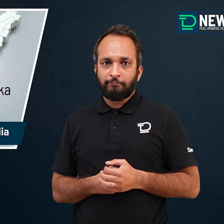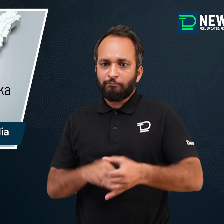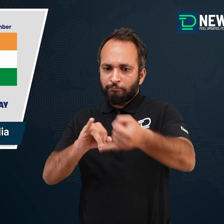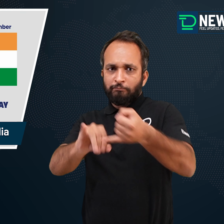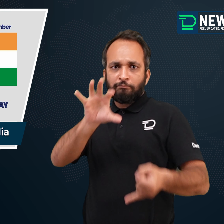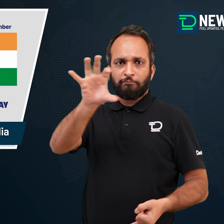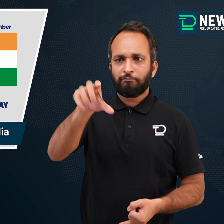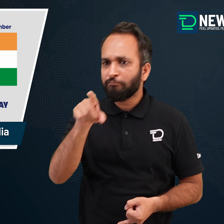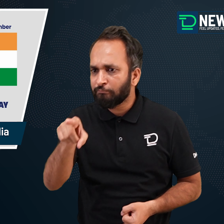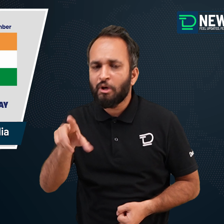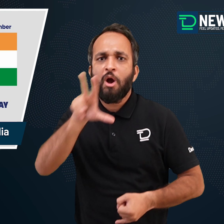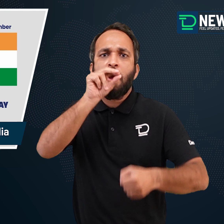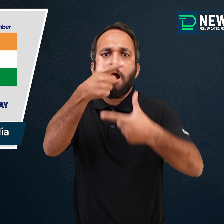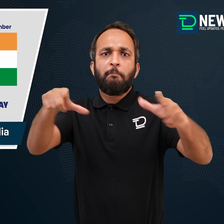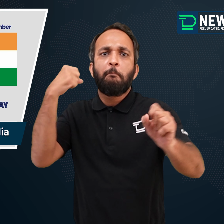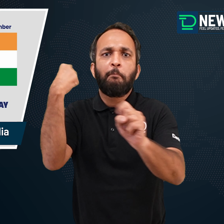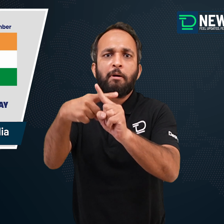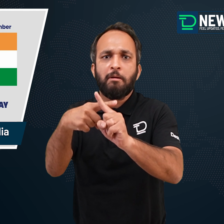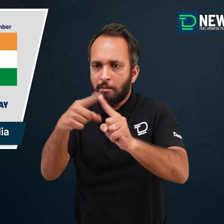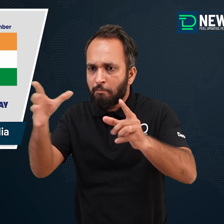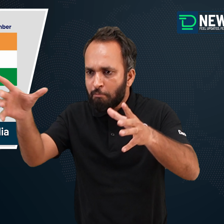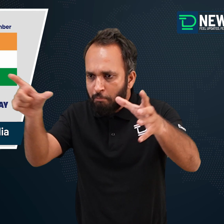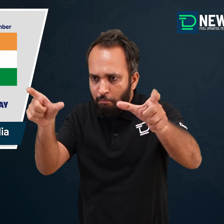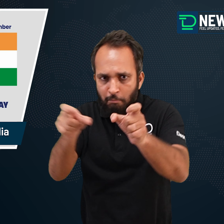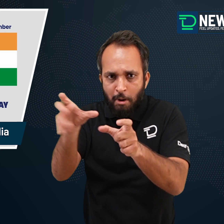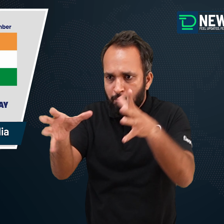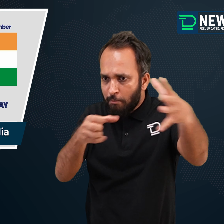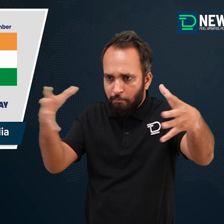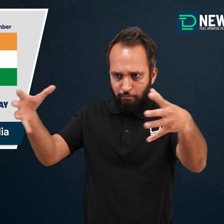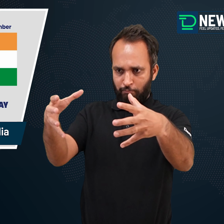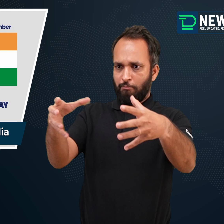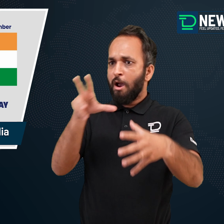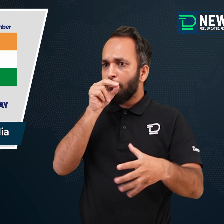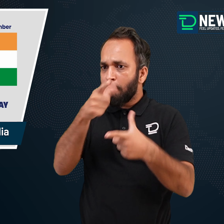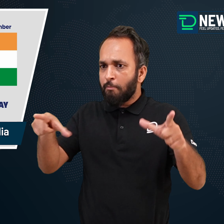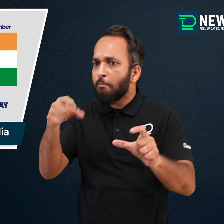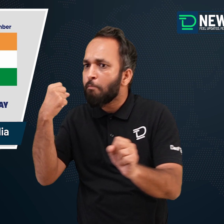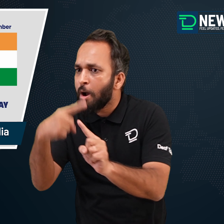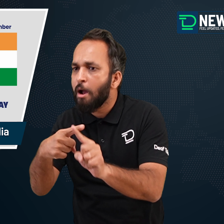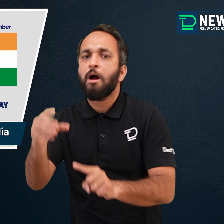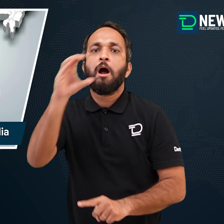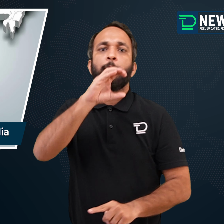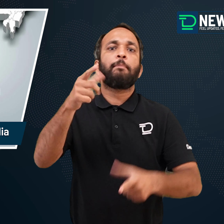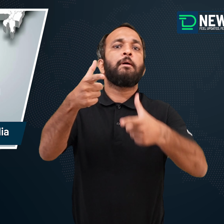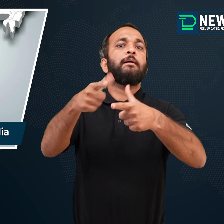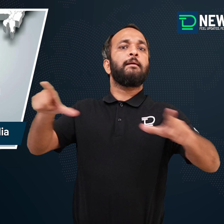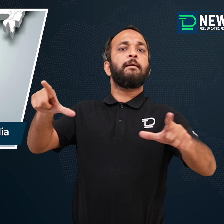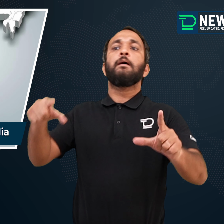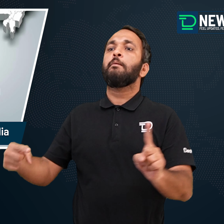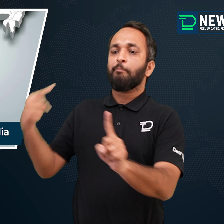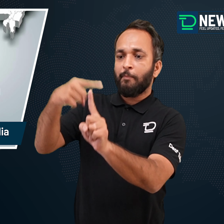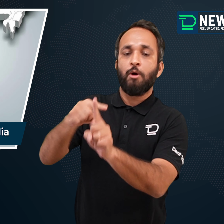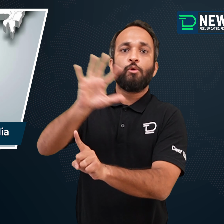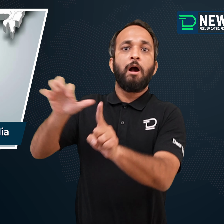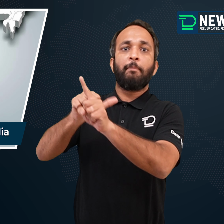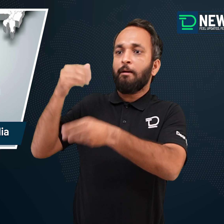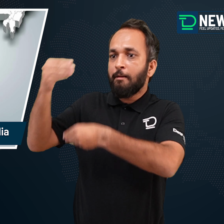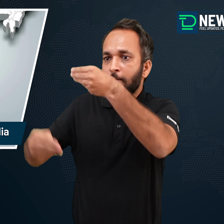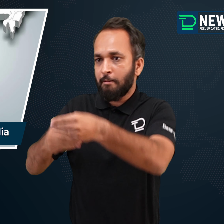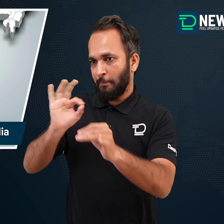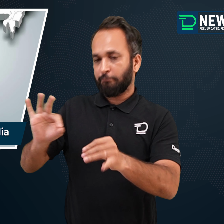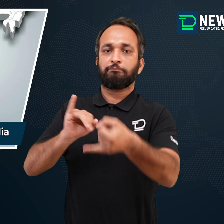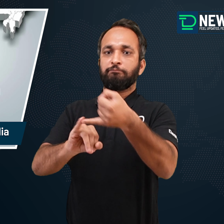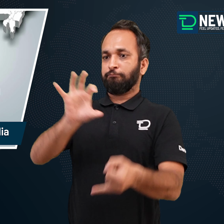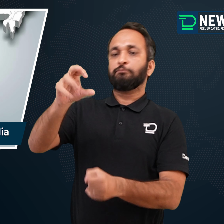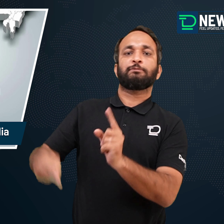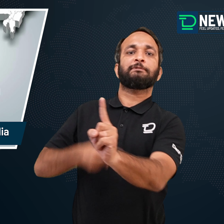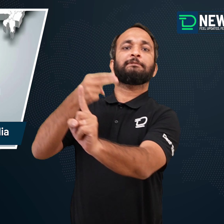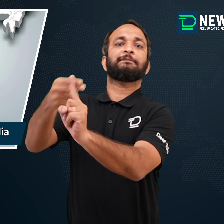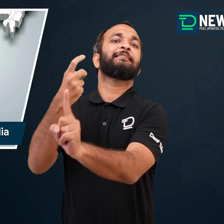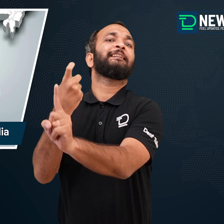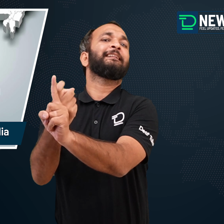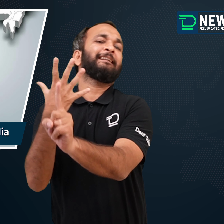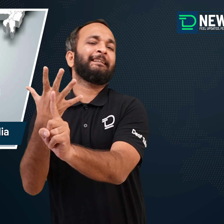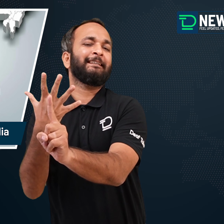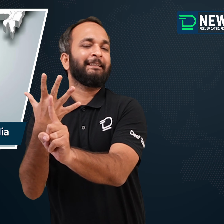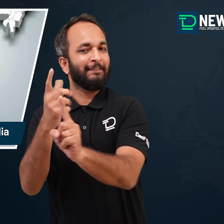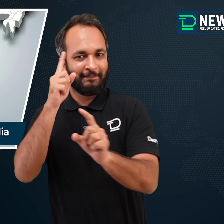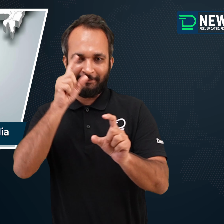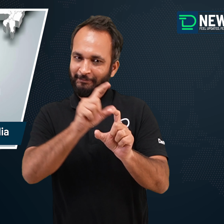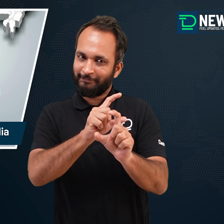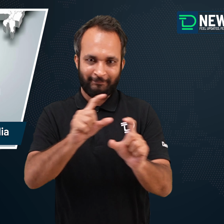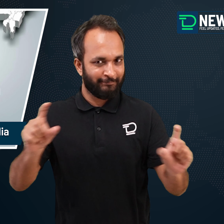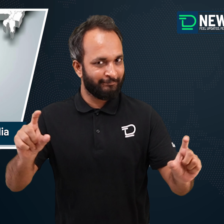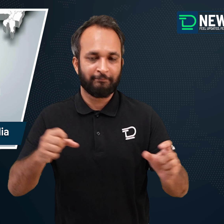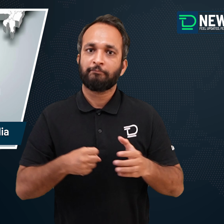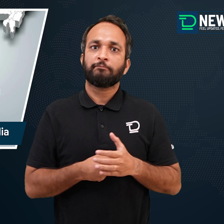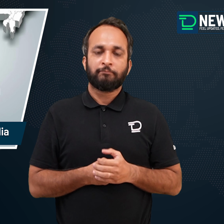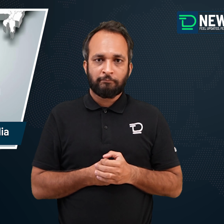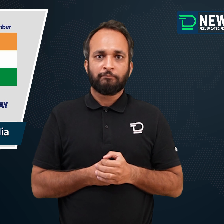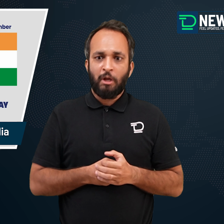And Kerala was created for Malayalam speakers.